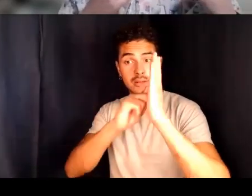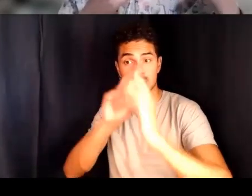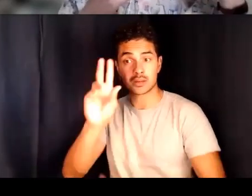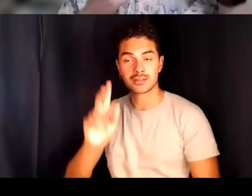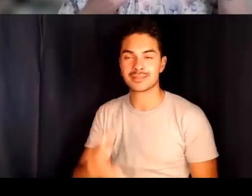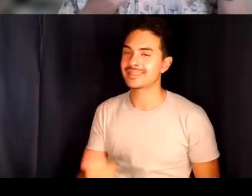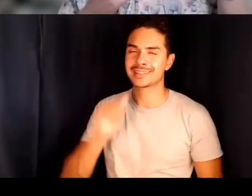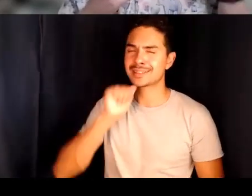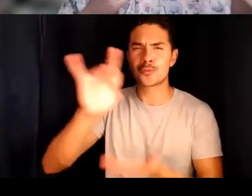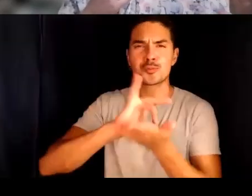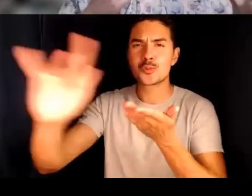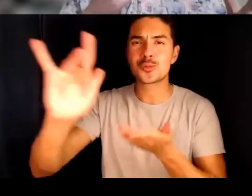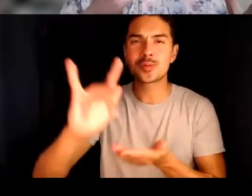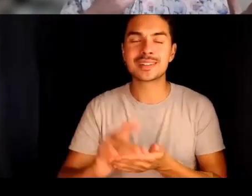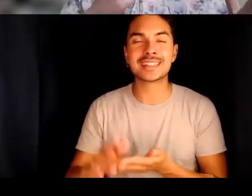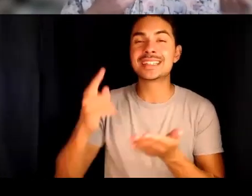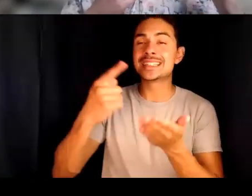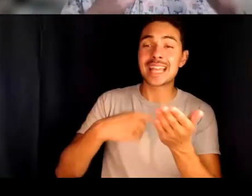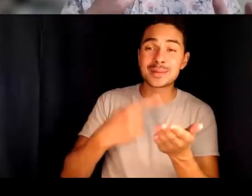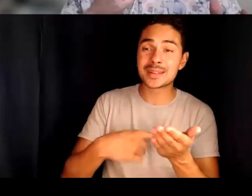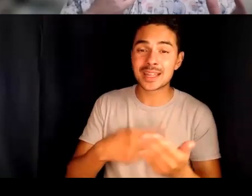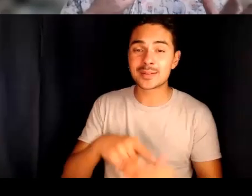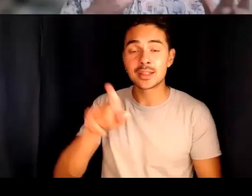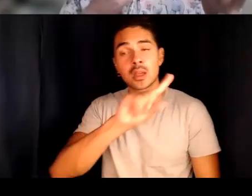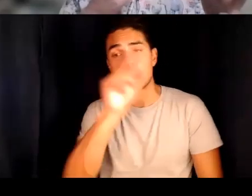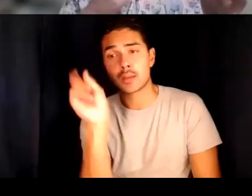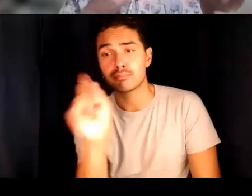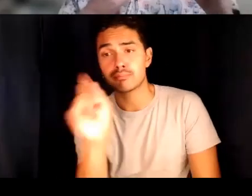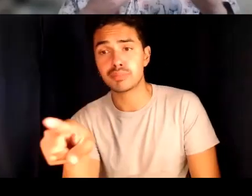They could literally have not heard you,